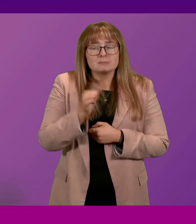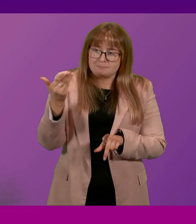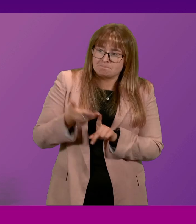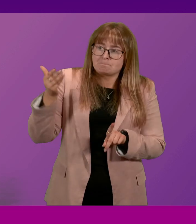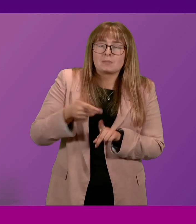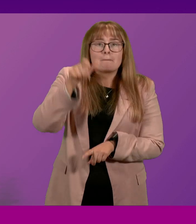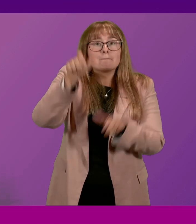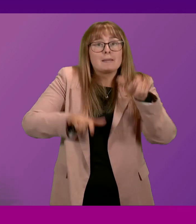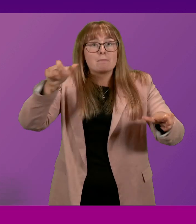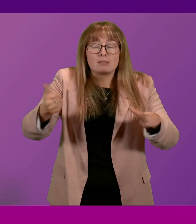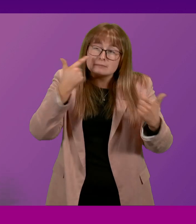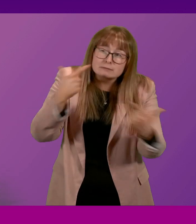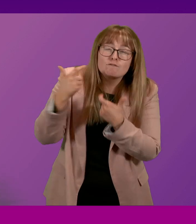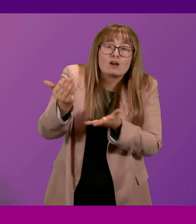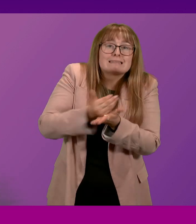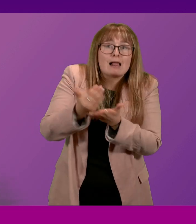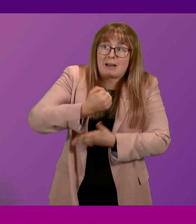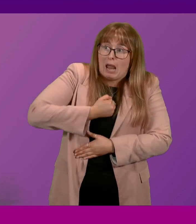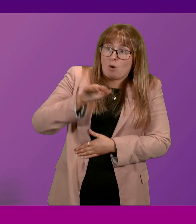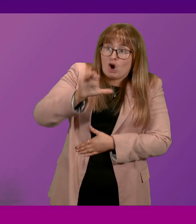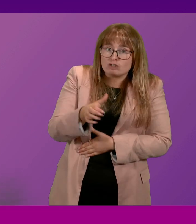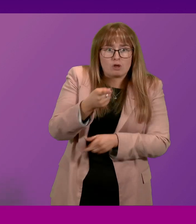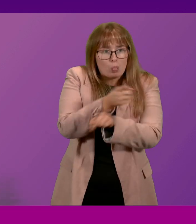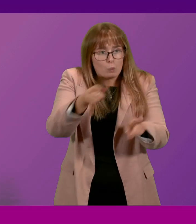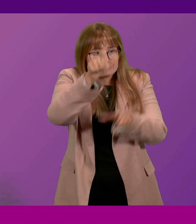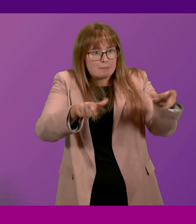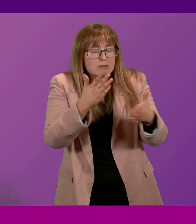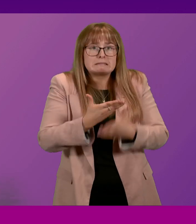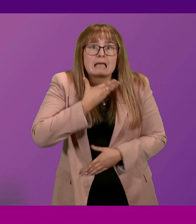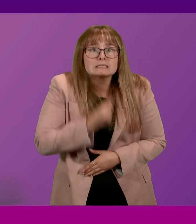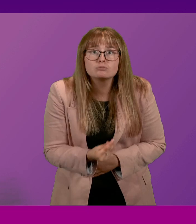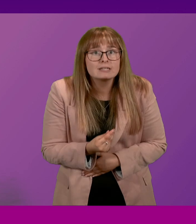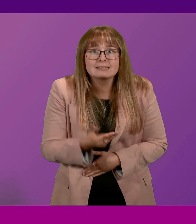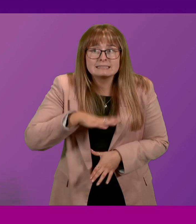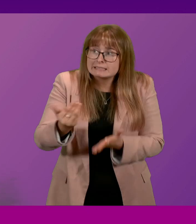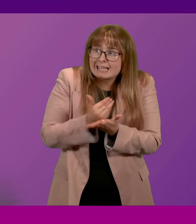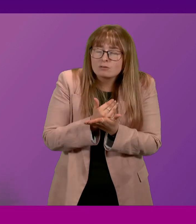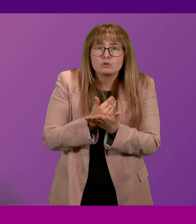people who seek asylum in our country are people who are in desperation. We should not demonise